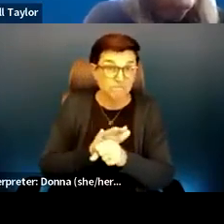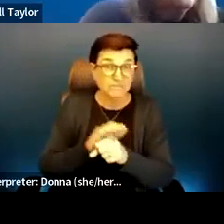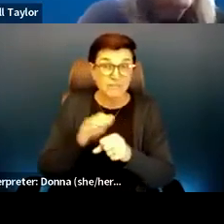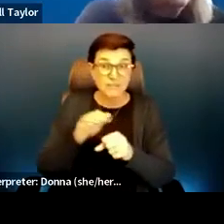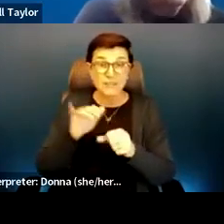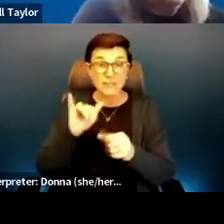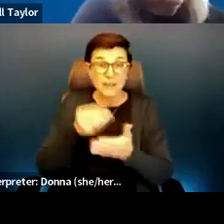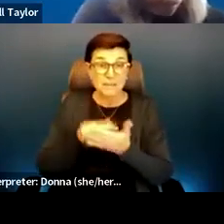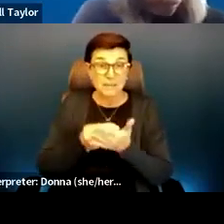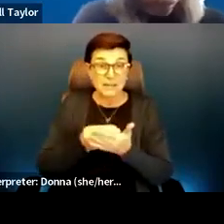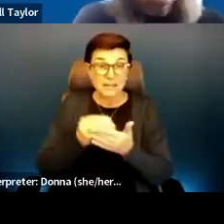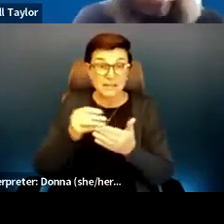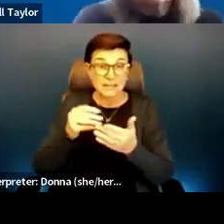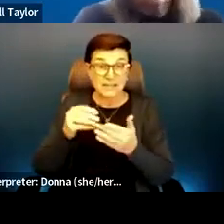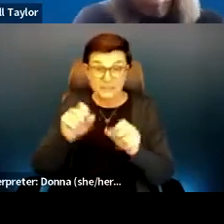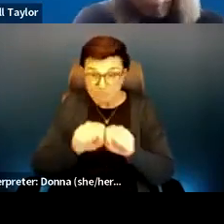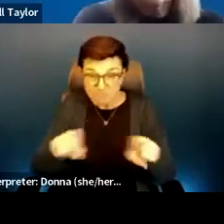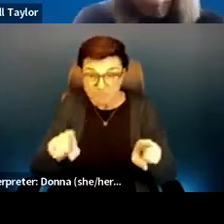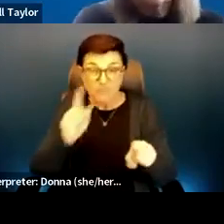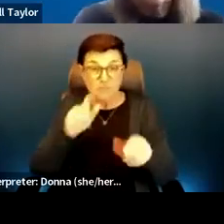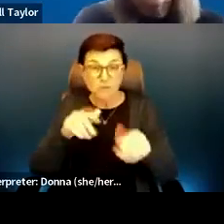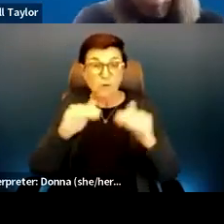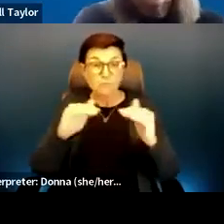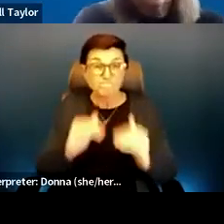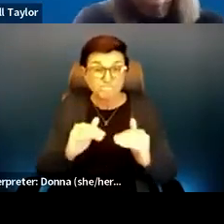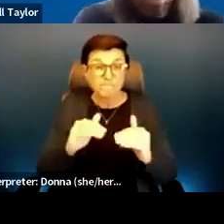and even giving special support to cities,